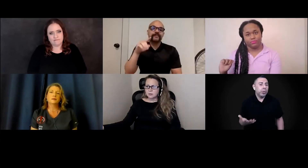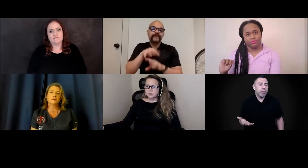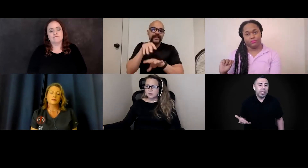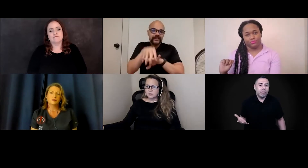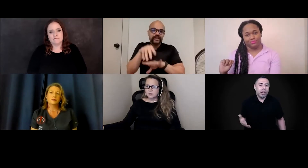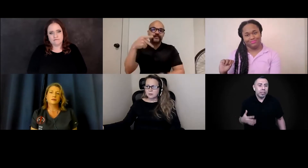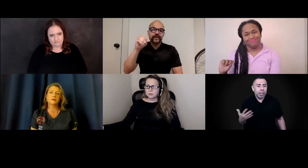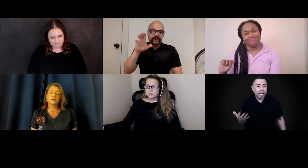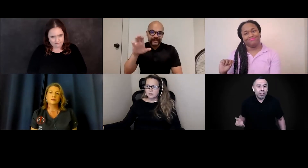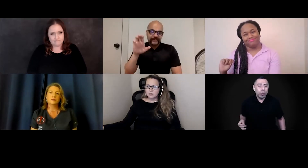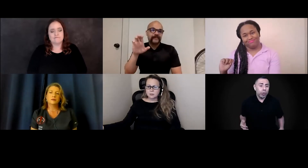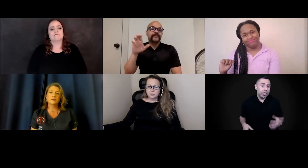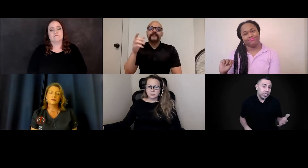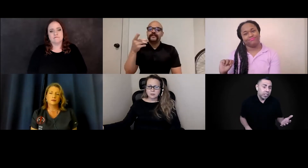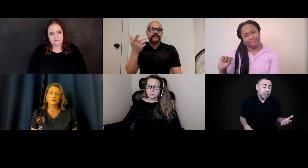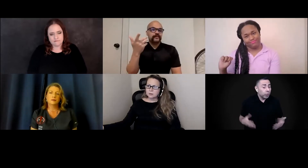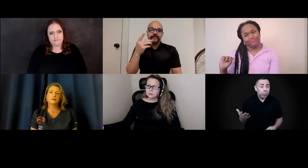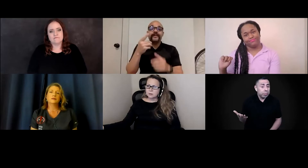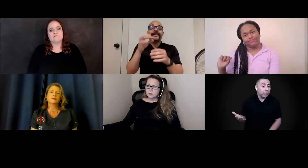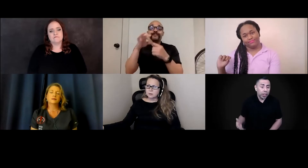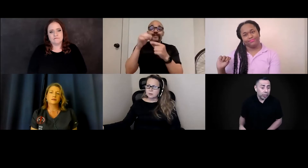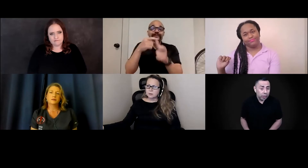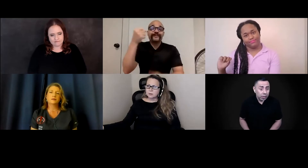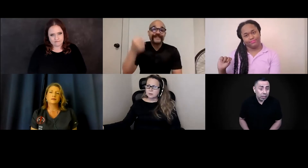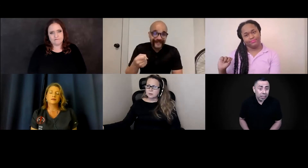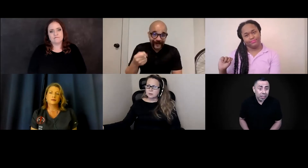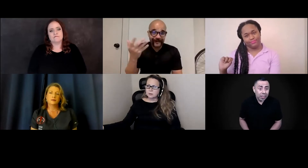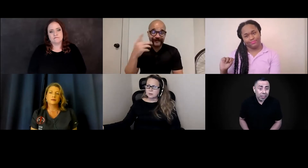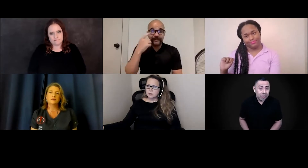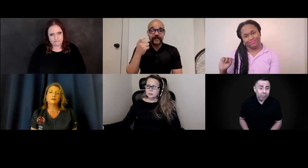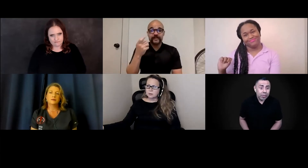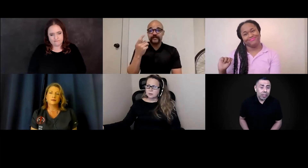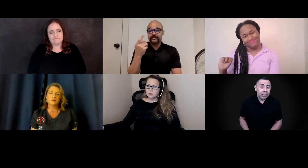Especially with people who identify as Black or indigenous or people from color.